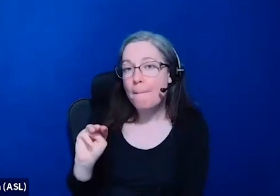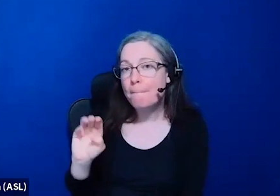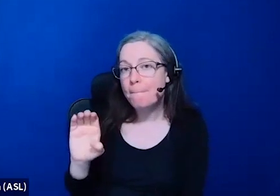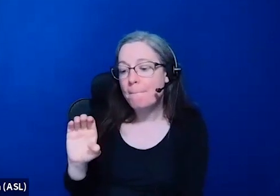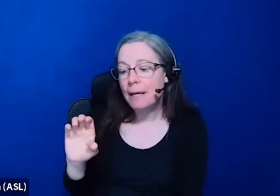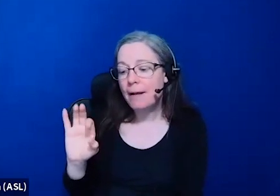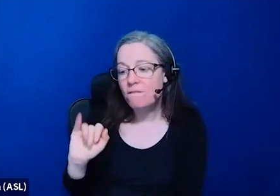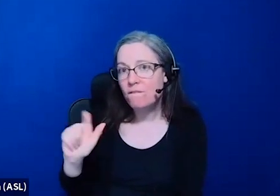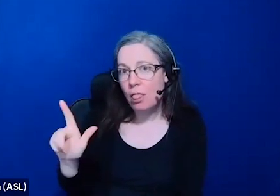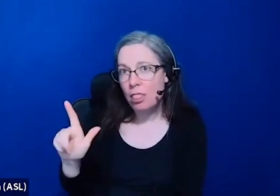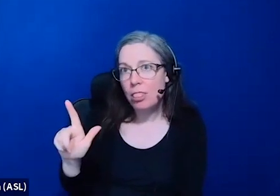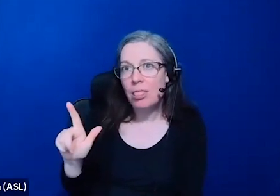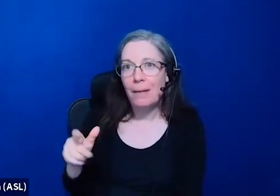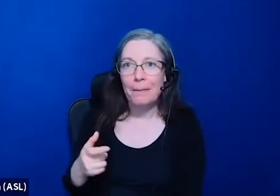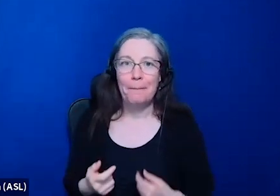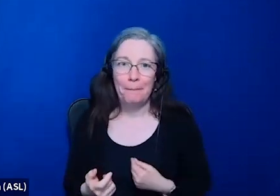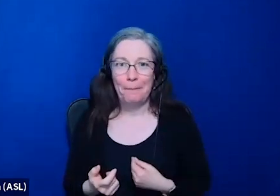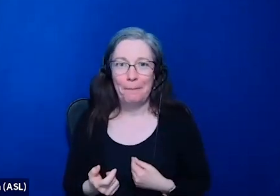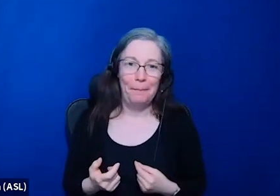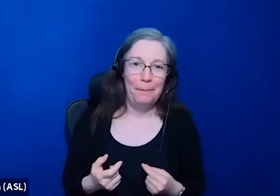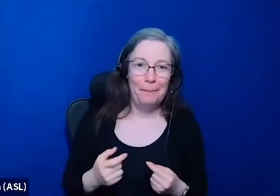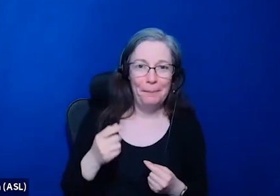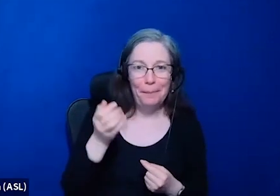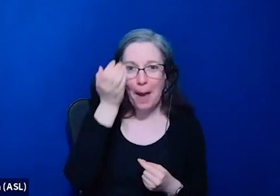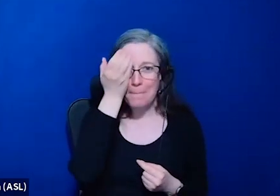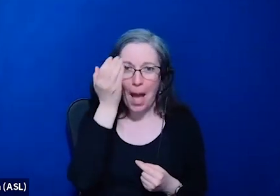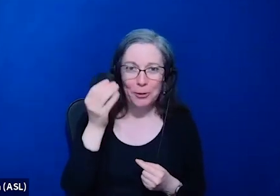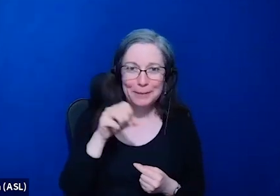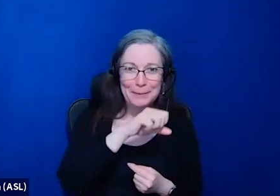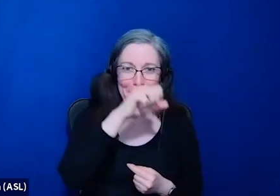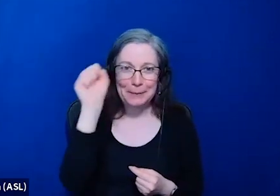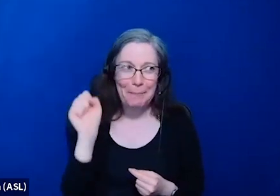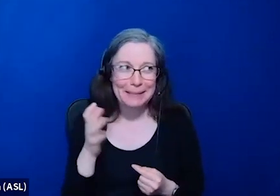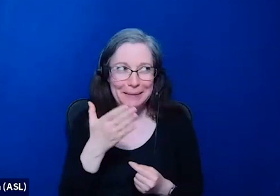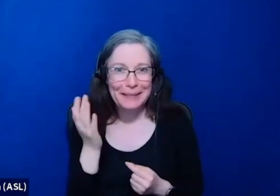showing off his pirate-- what's the word? The pirate mission patch.